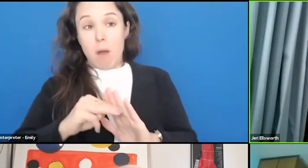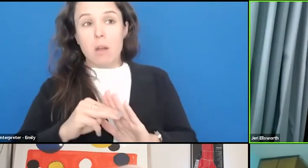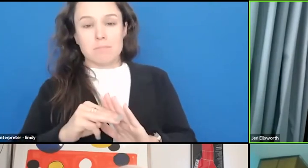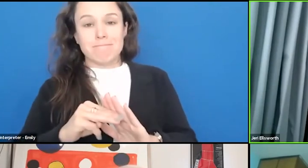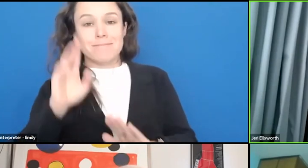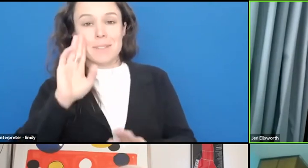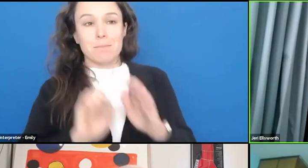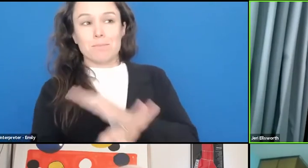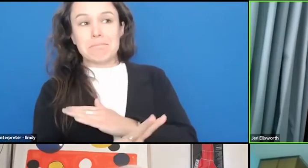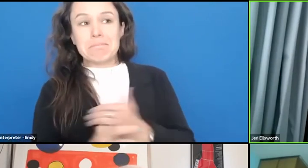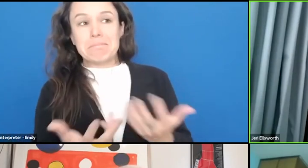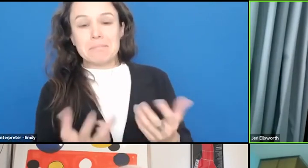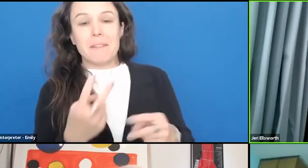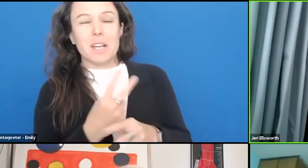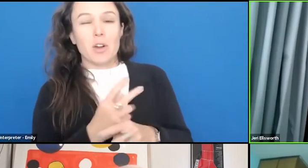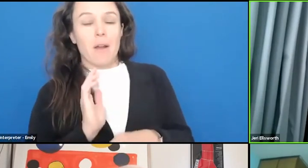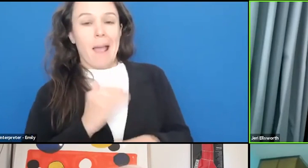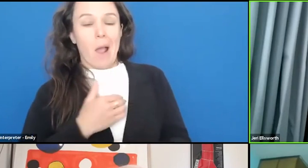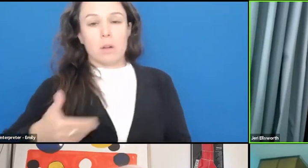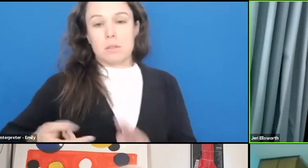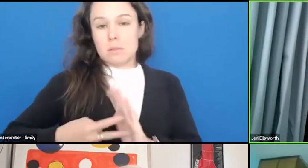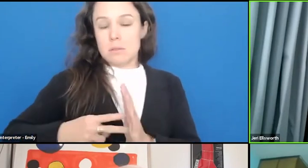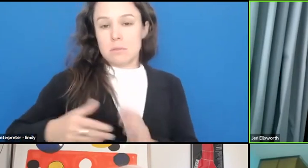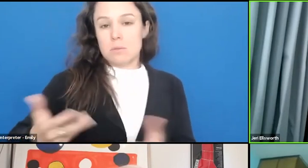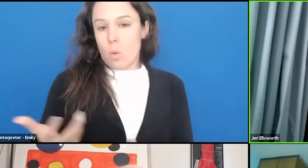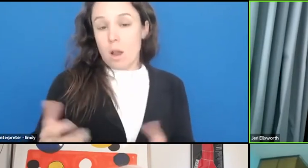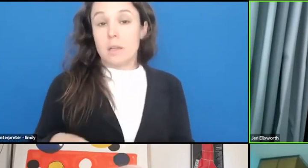you know, what our intentions are going to be -- your case of you know, driving the correct